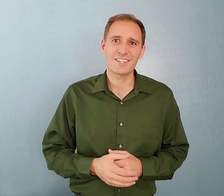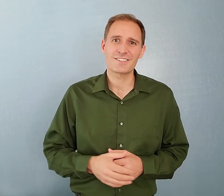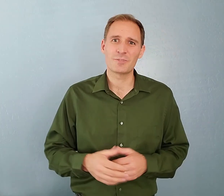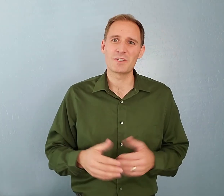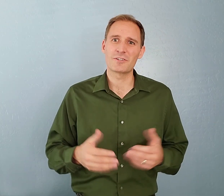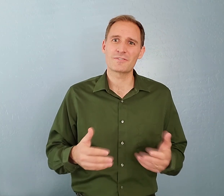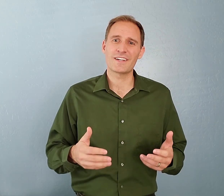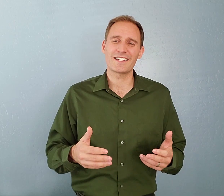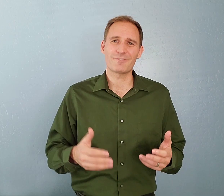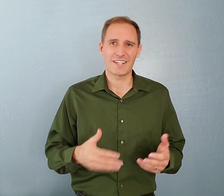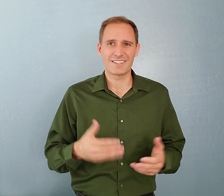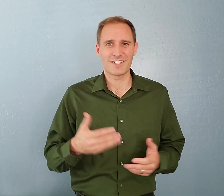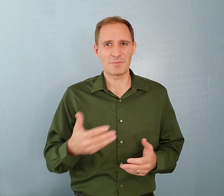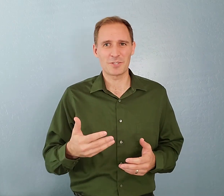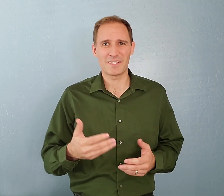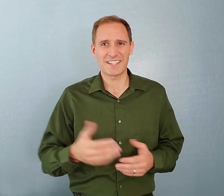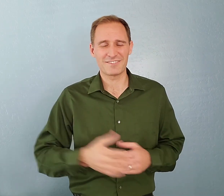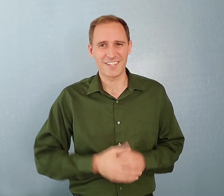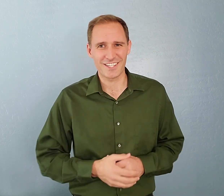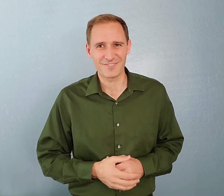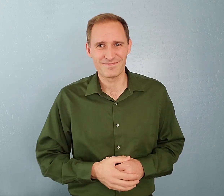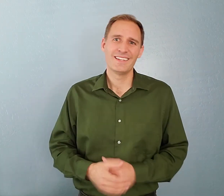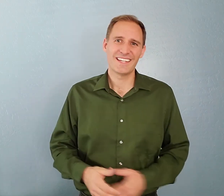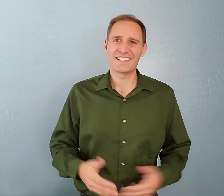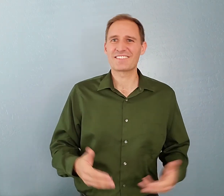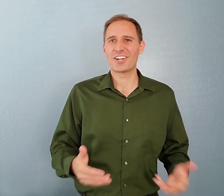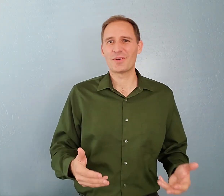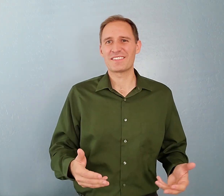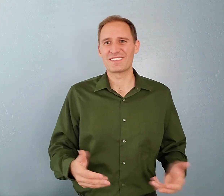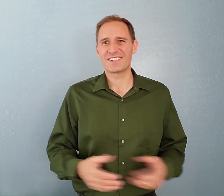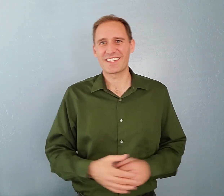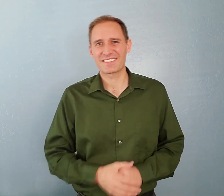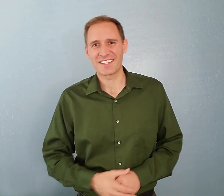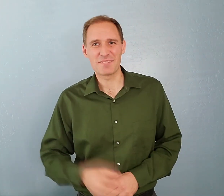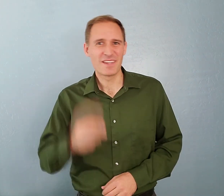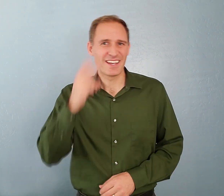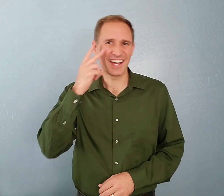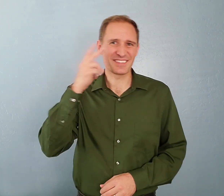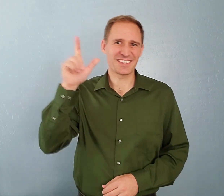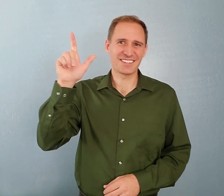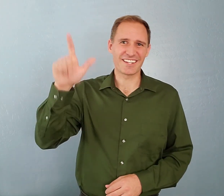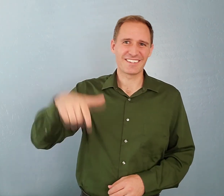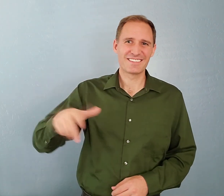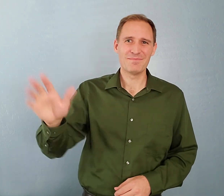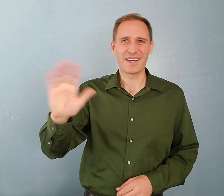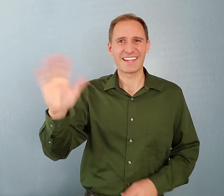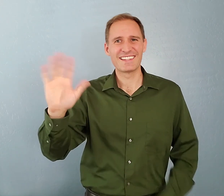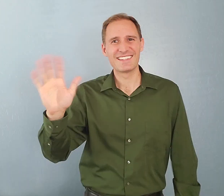If you ring that bell notification, you'll be notified when I upload my next video. And as always, until next time, I'll see you later! Bye.